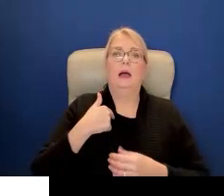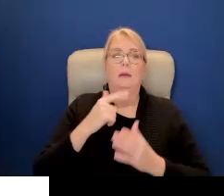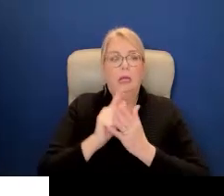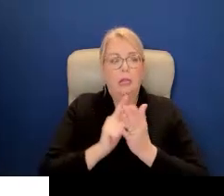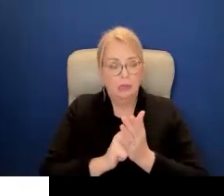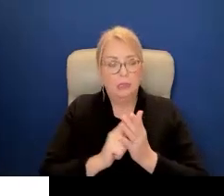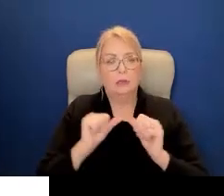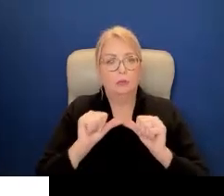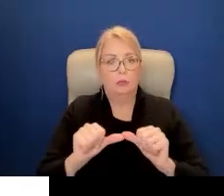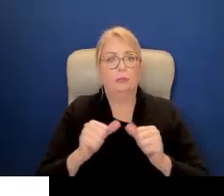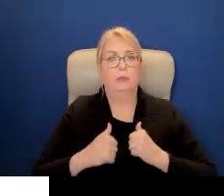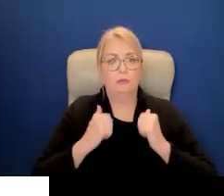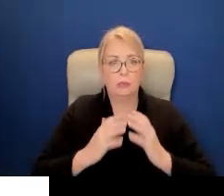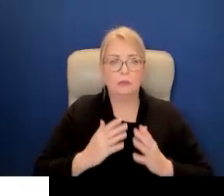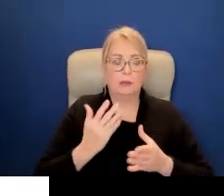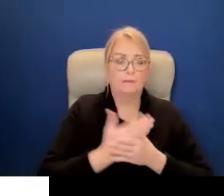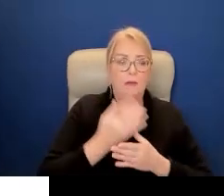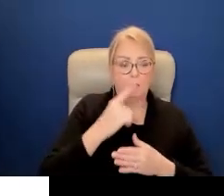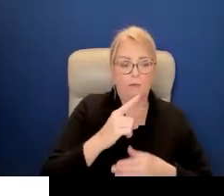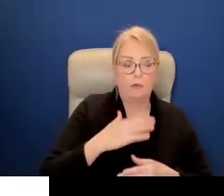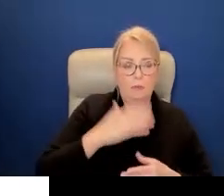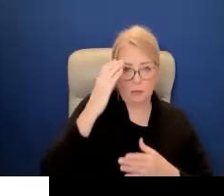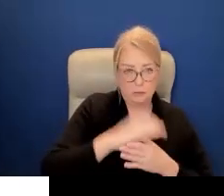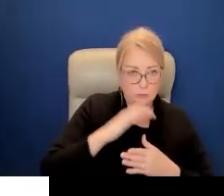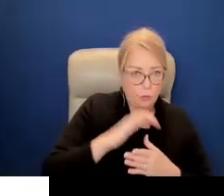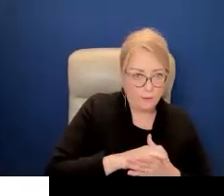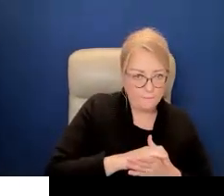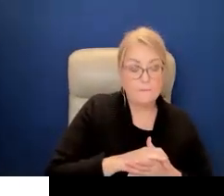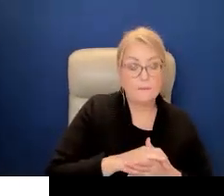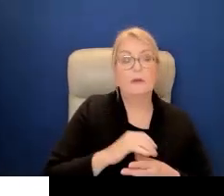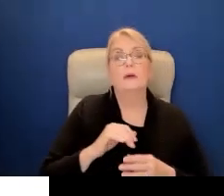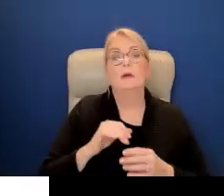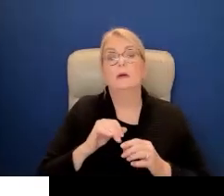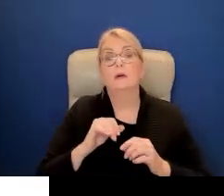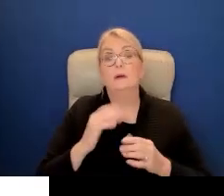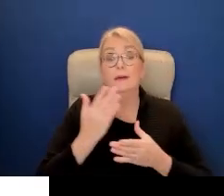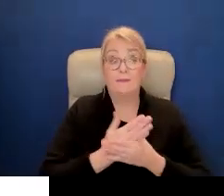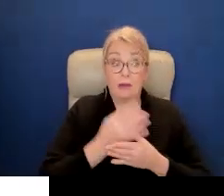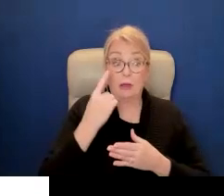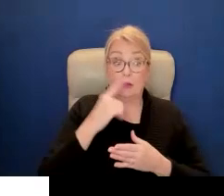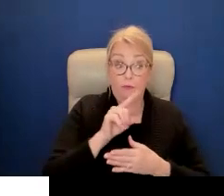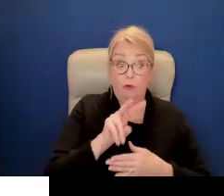and I'm going to file for my spouse who will be able to file for a visa once a visa becomes available.